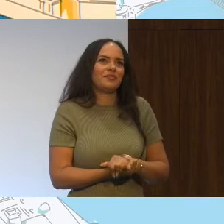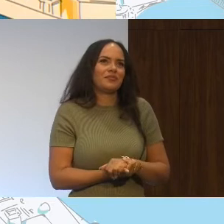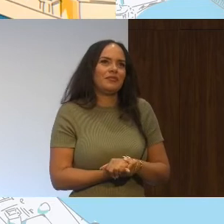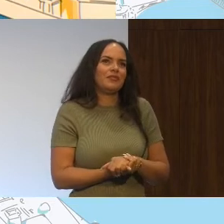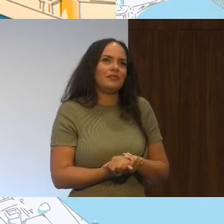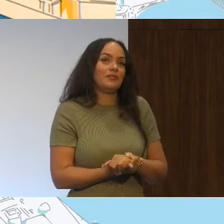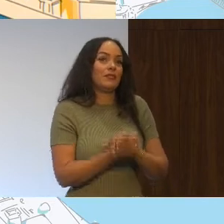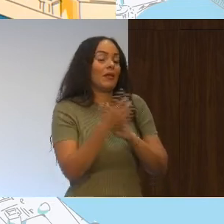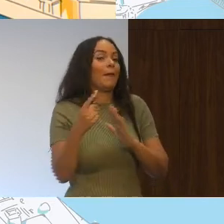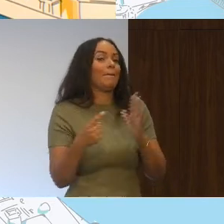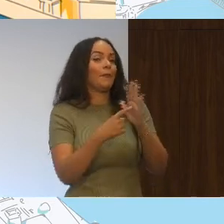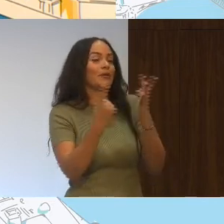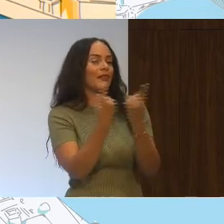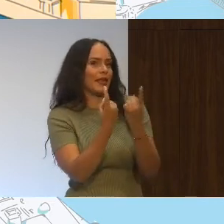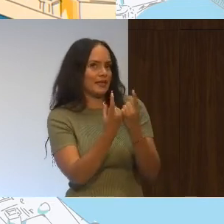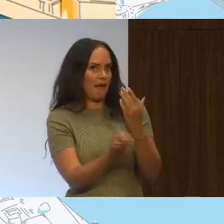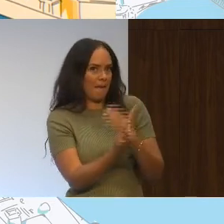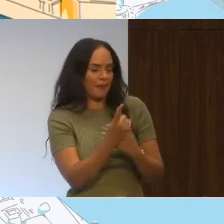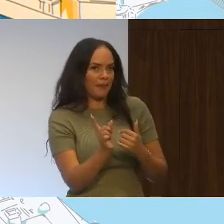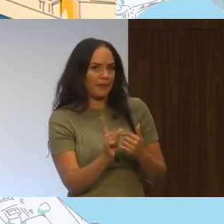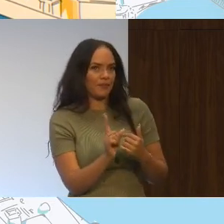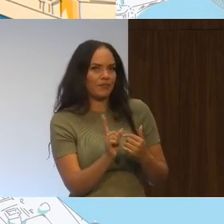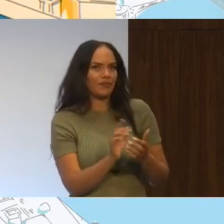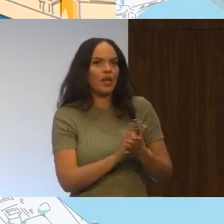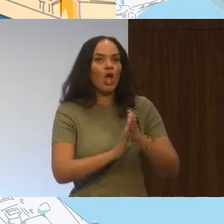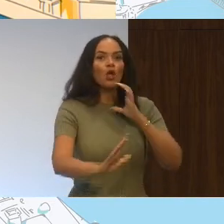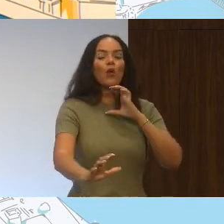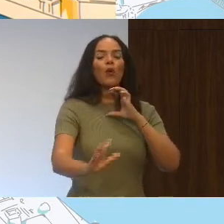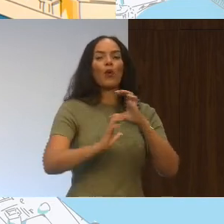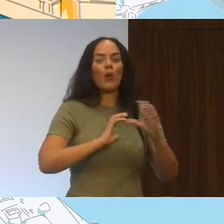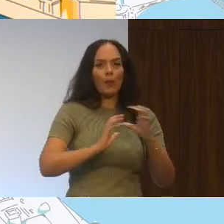important things that's happened is to be able to communicate the